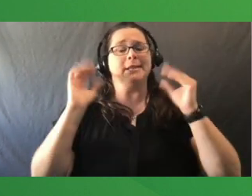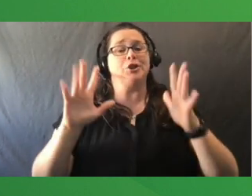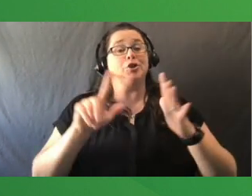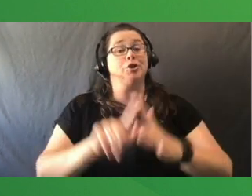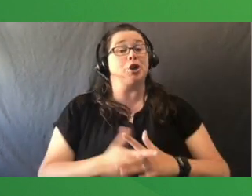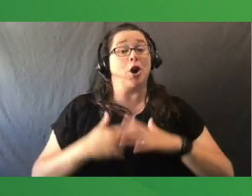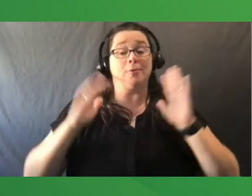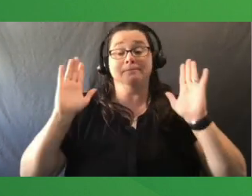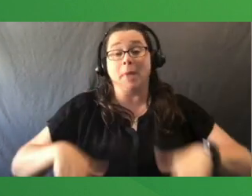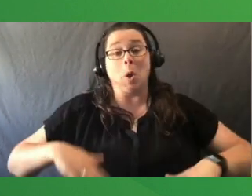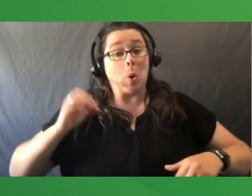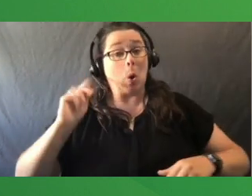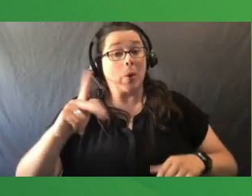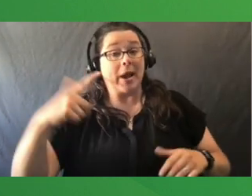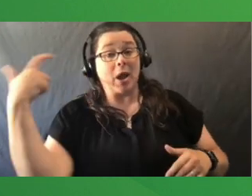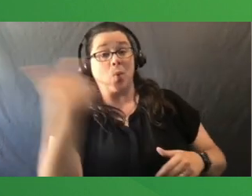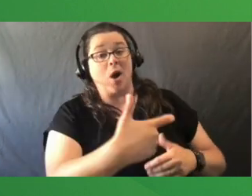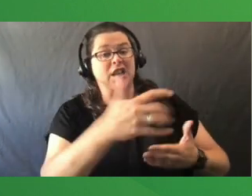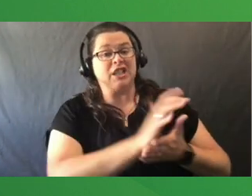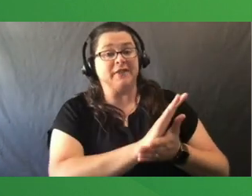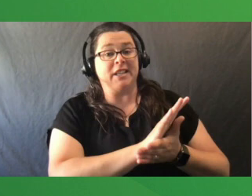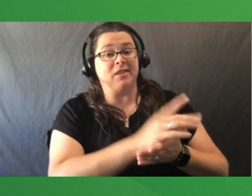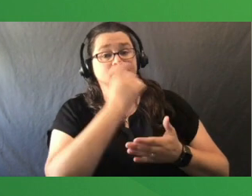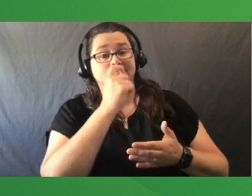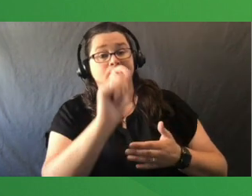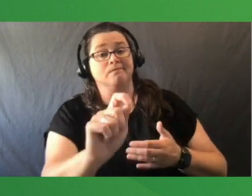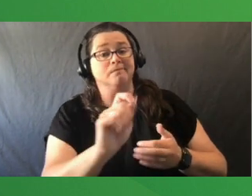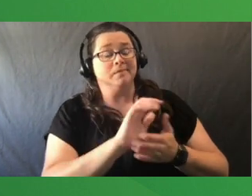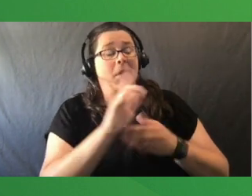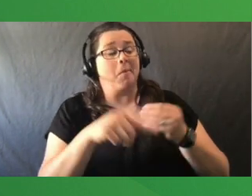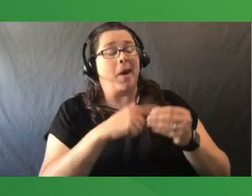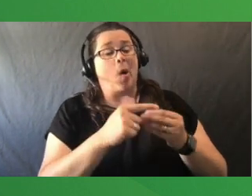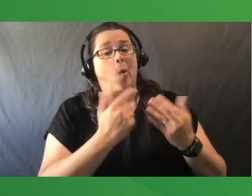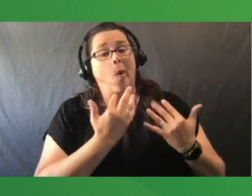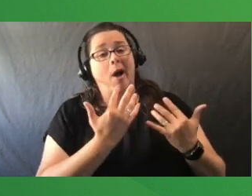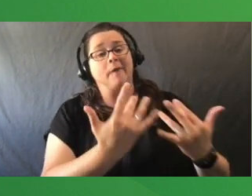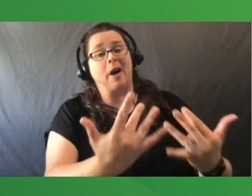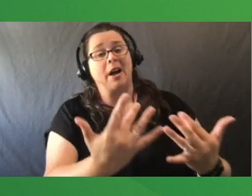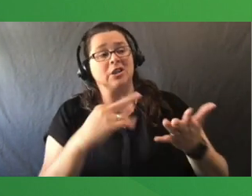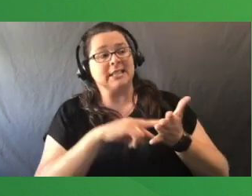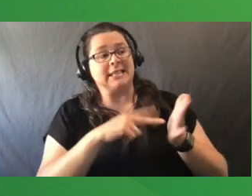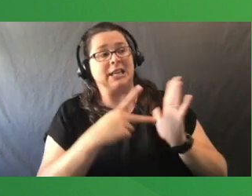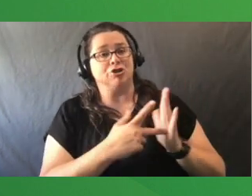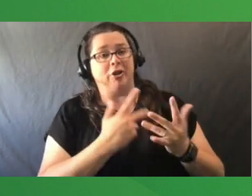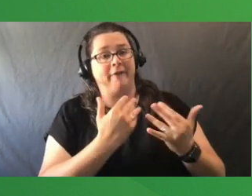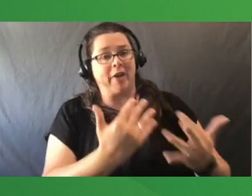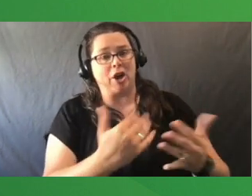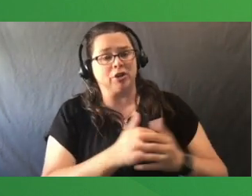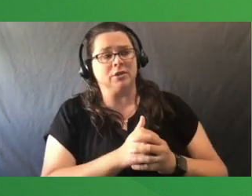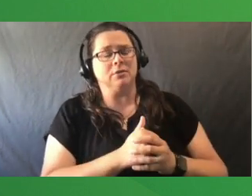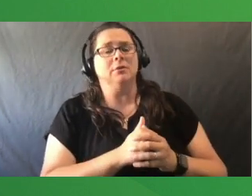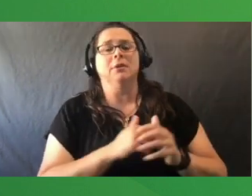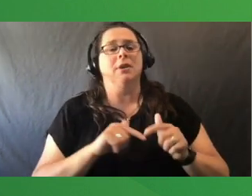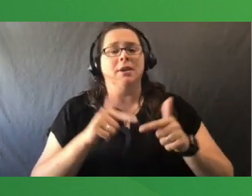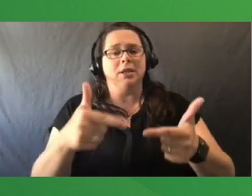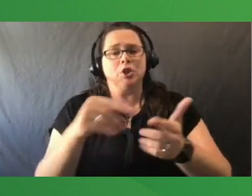watch this film about wildfires and intentional fires, students are gonna look at this data